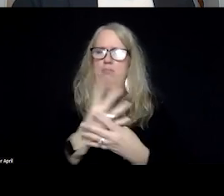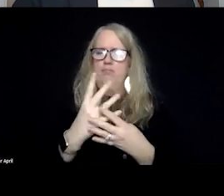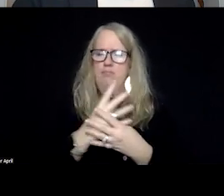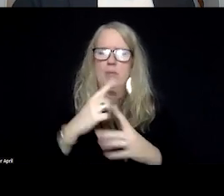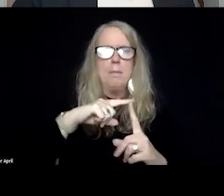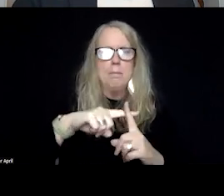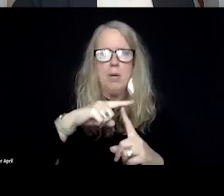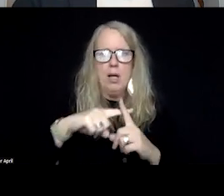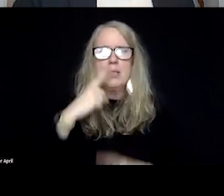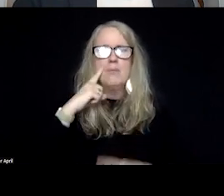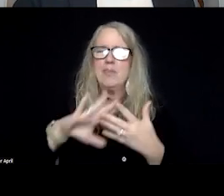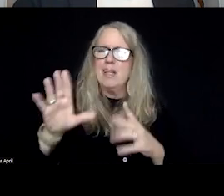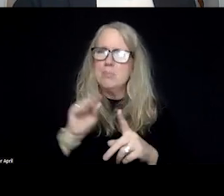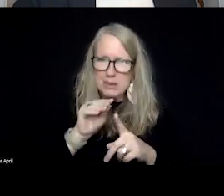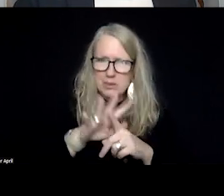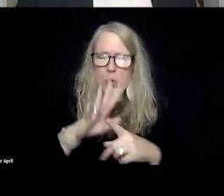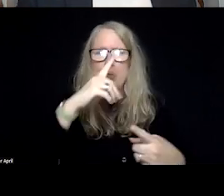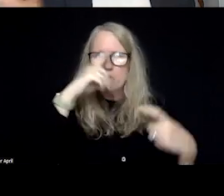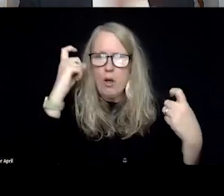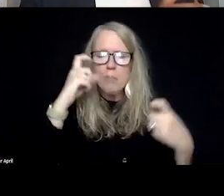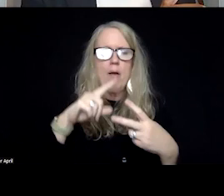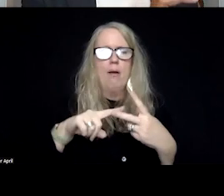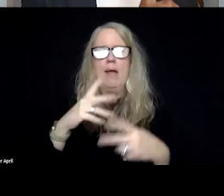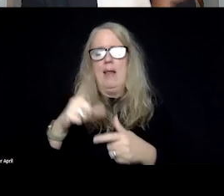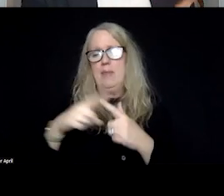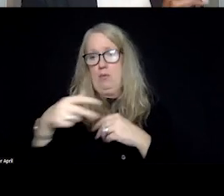BEING EXPOSED TO TRAUMA AND REFERRED THEM FOR THE EVIDENCE